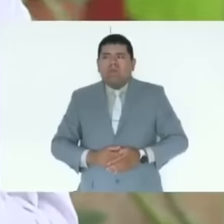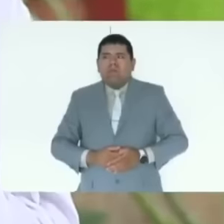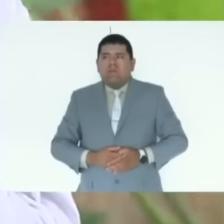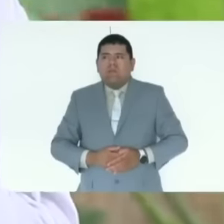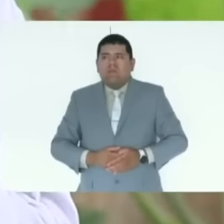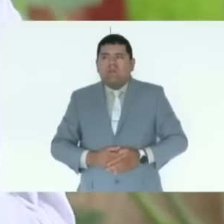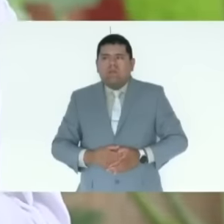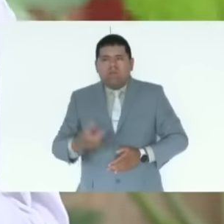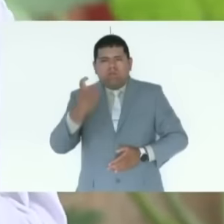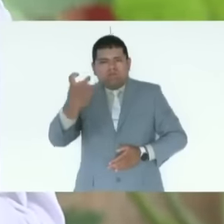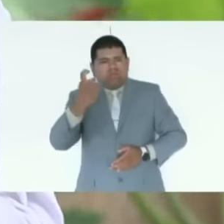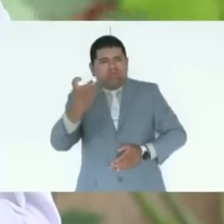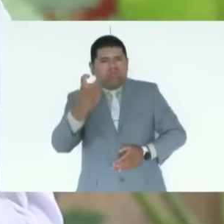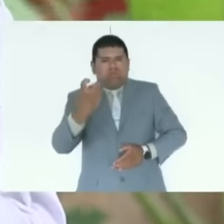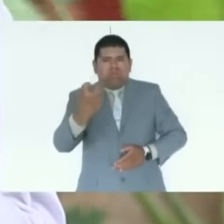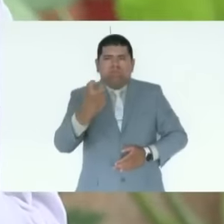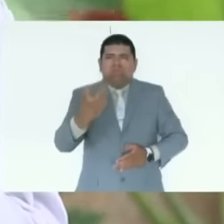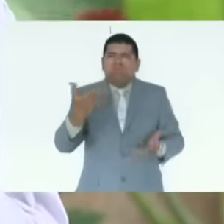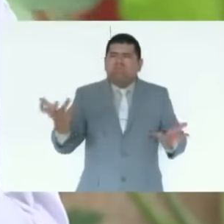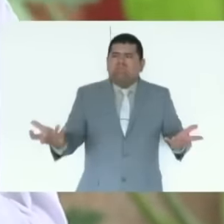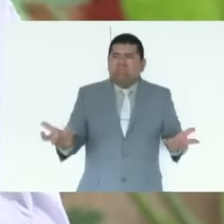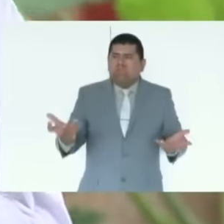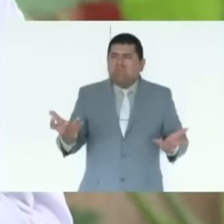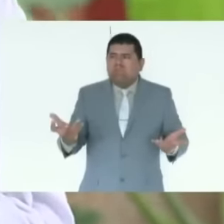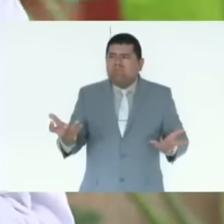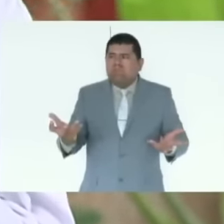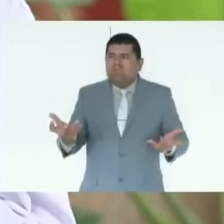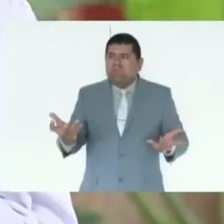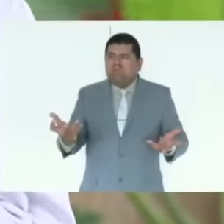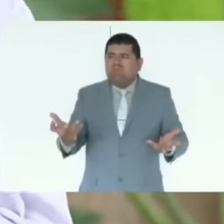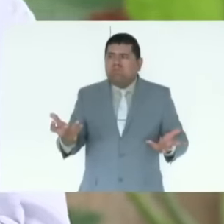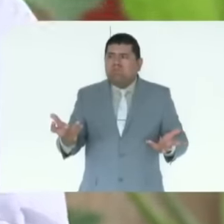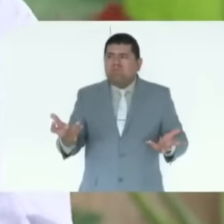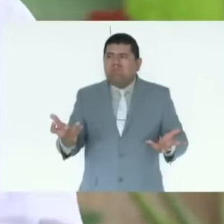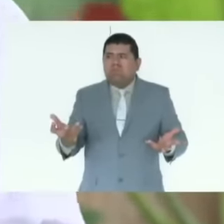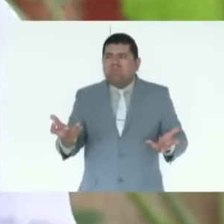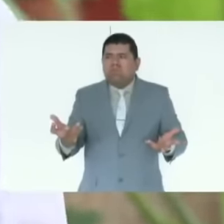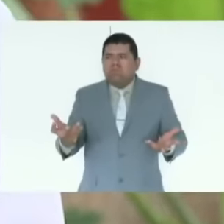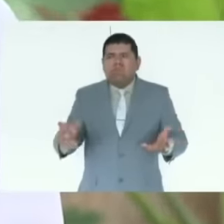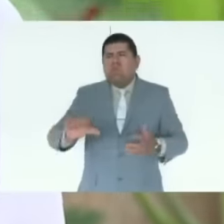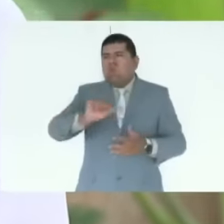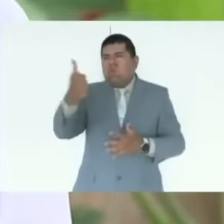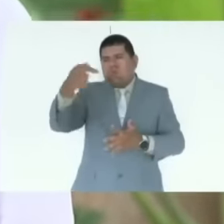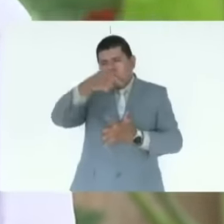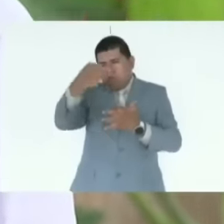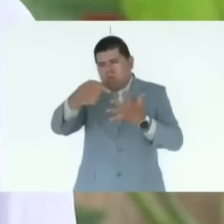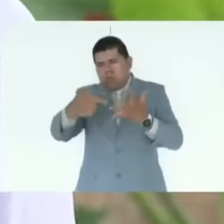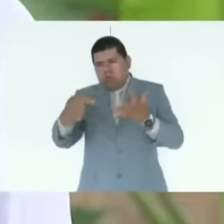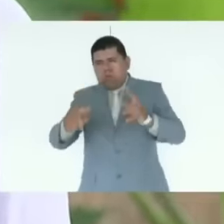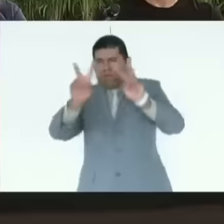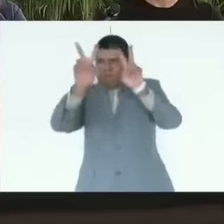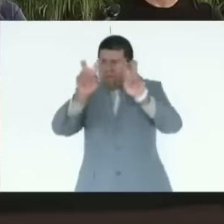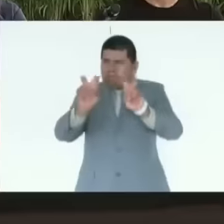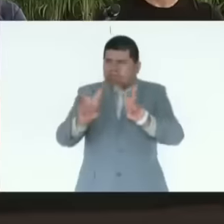among other things, we must feel very